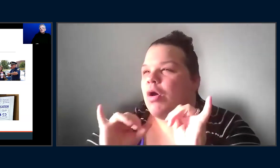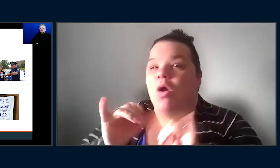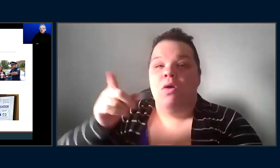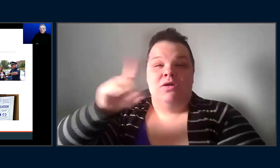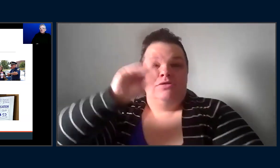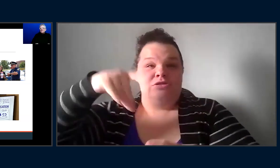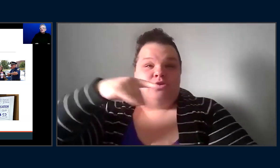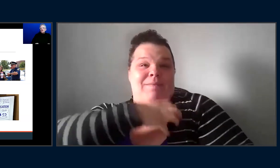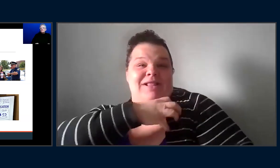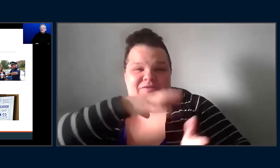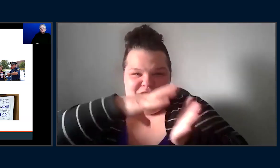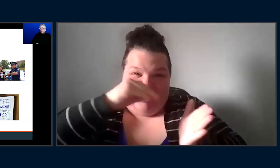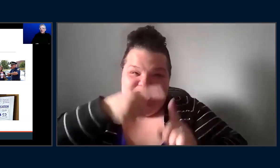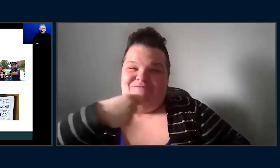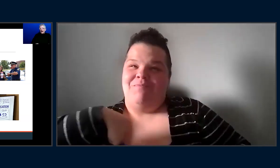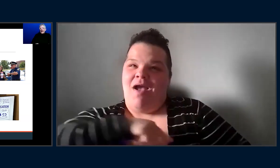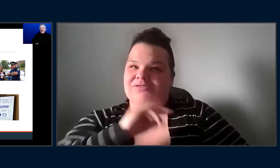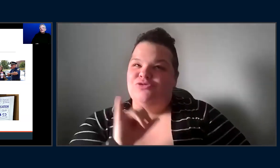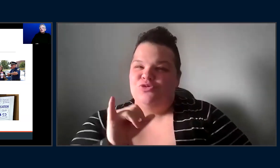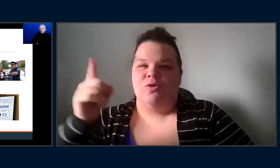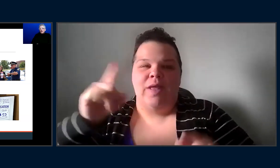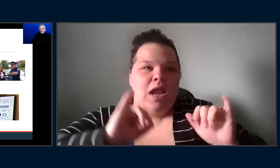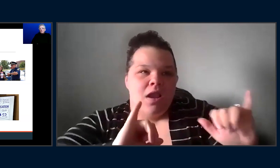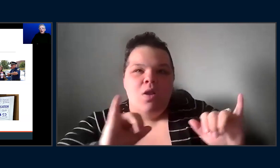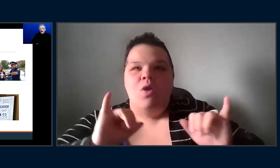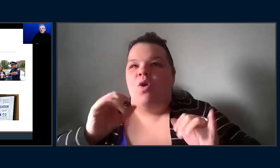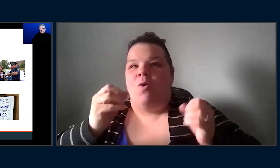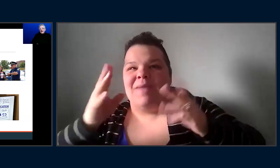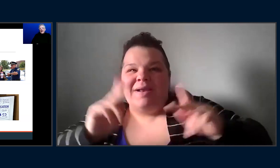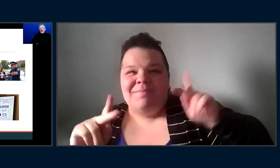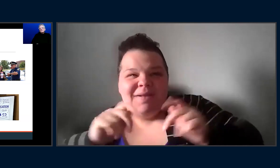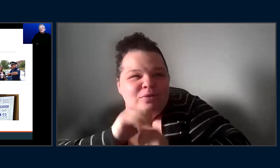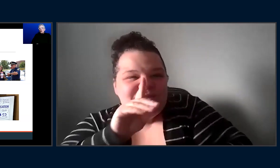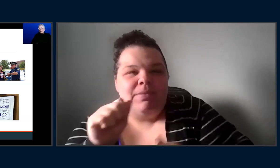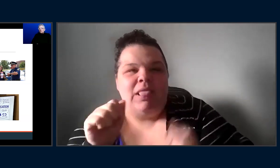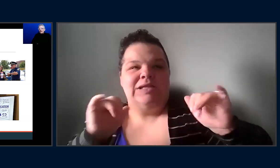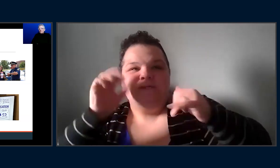of organizations to know that the Detroit police were there and learning from us.